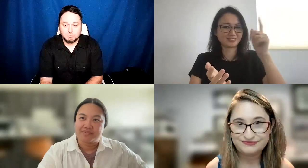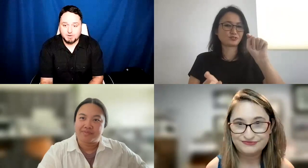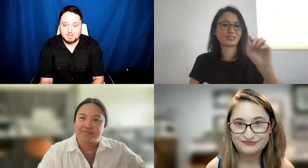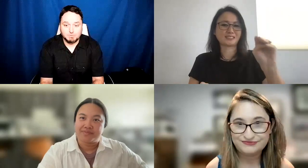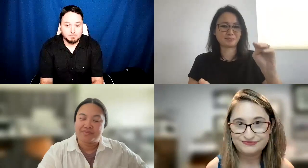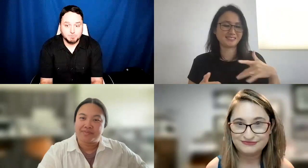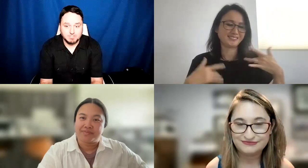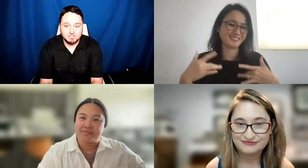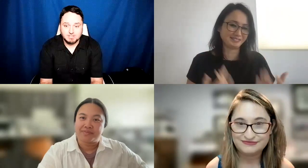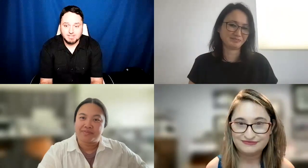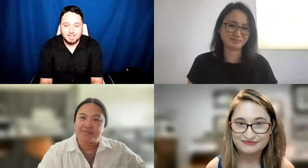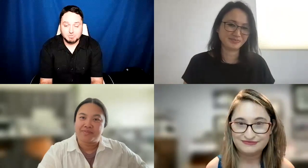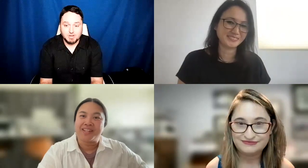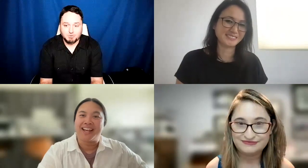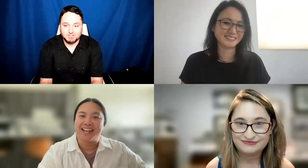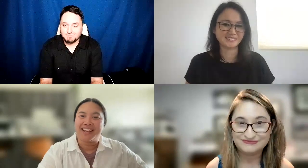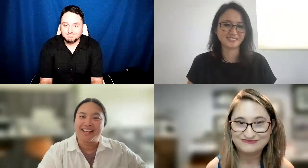that it was ready and it was approved and it was trademarked.